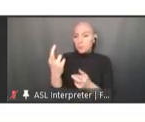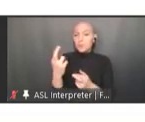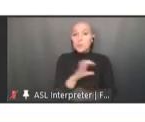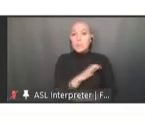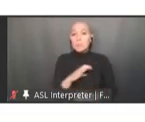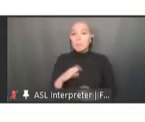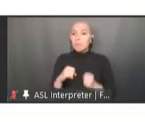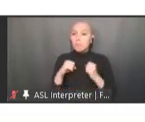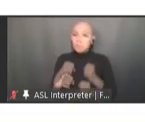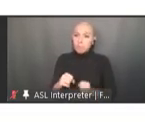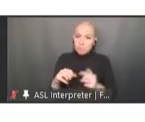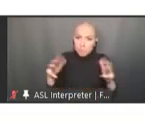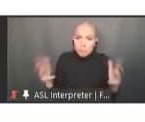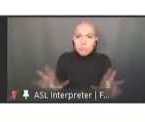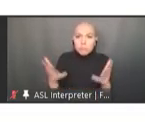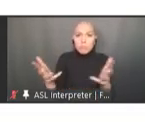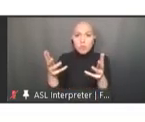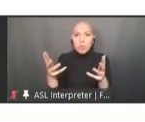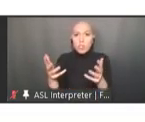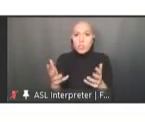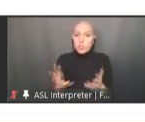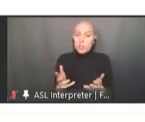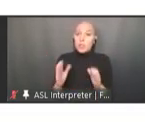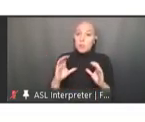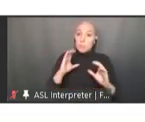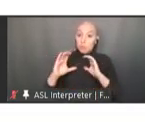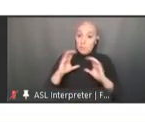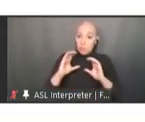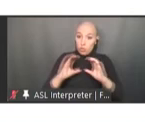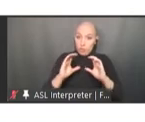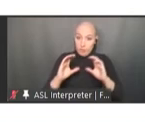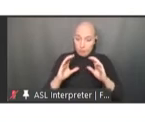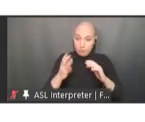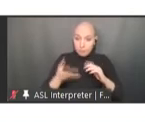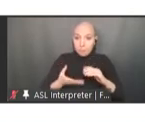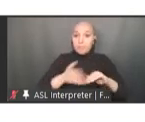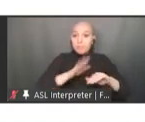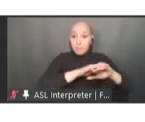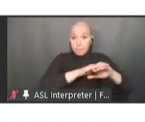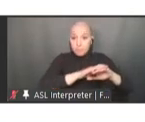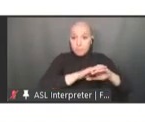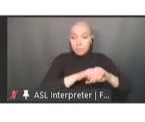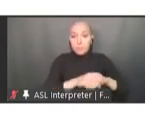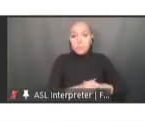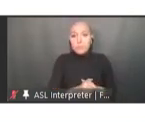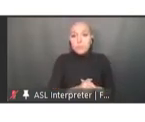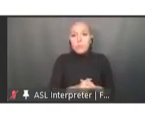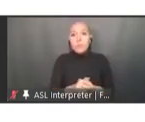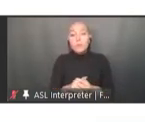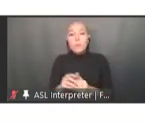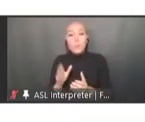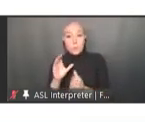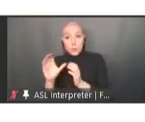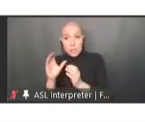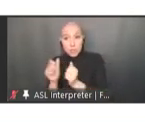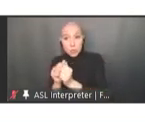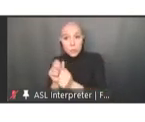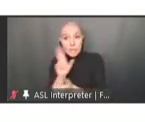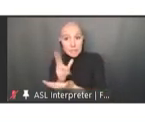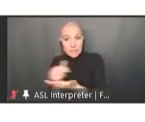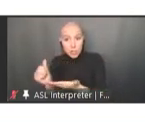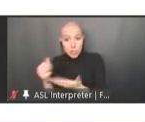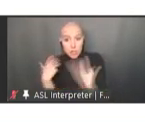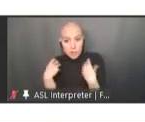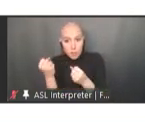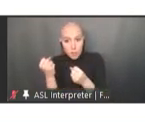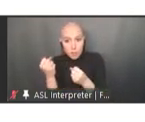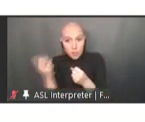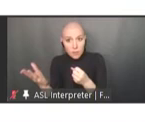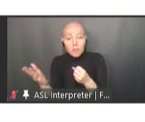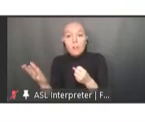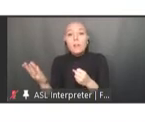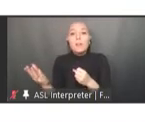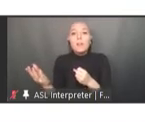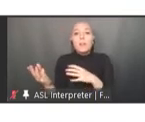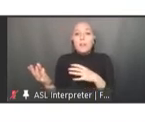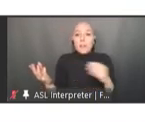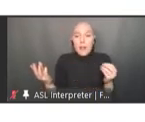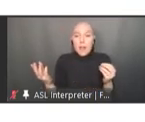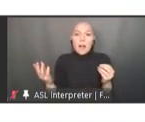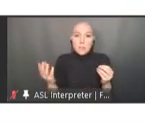ASH to communicate on the -- to the secretary and the combating antimicrobial resistance